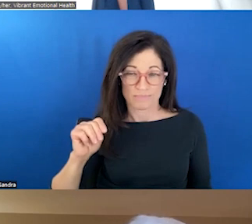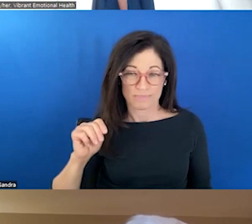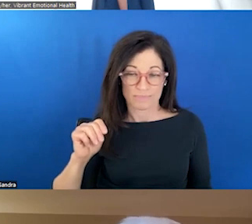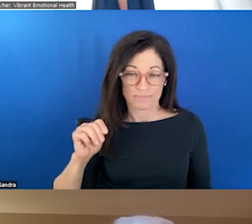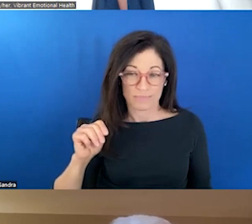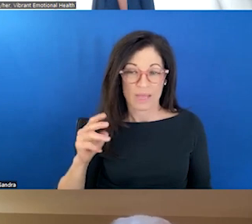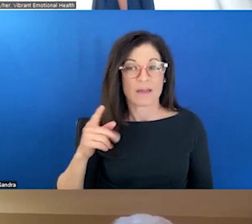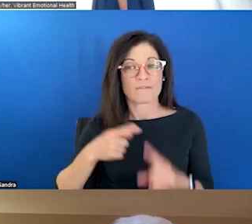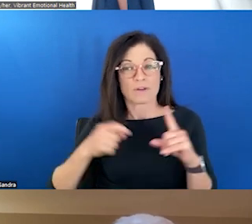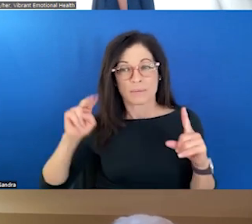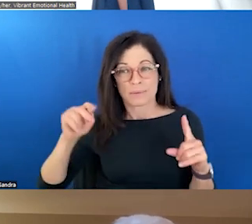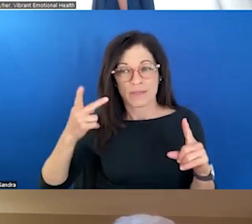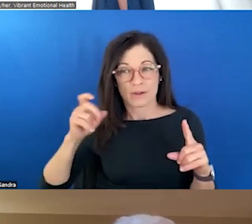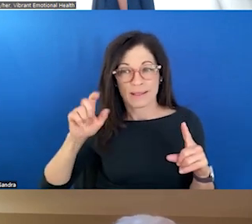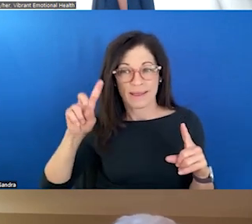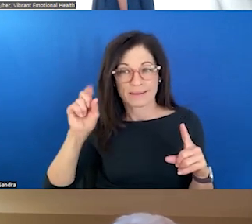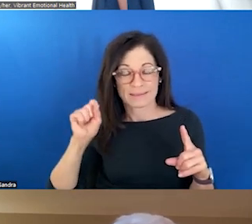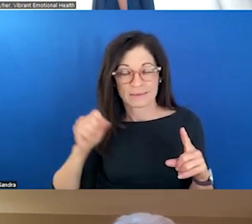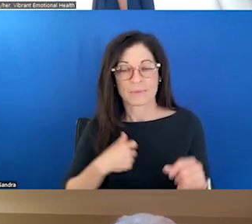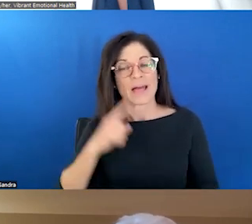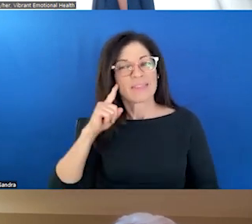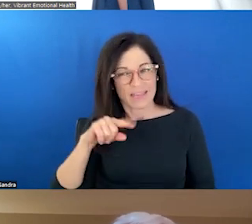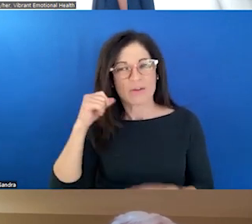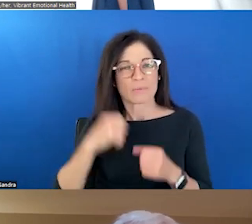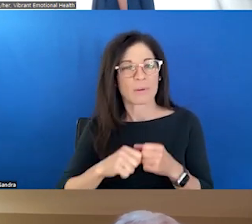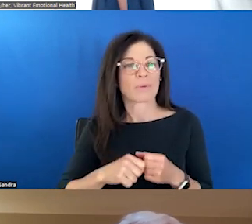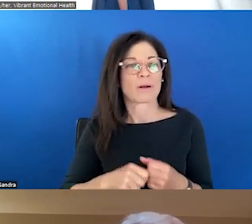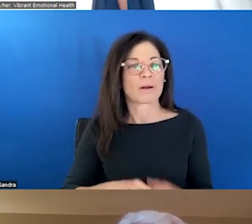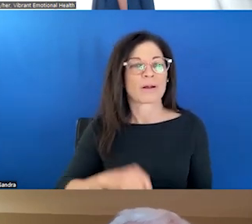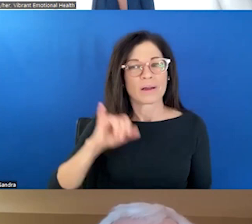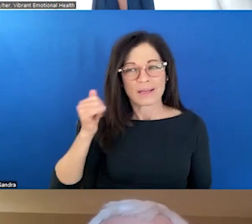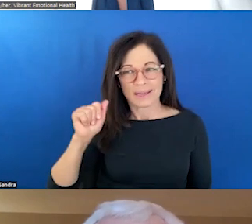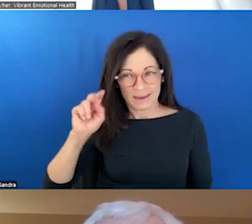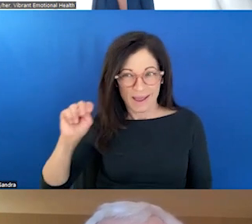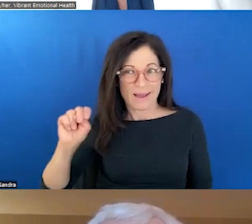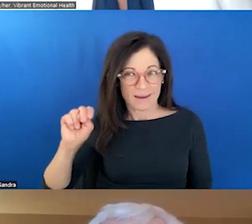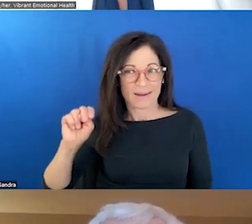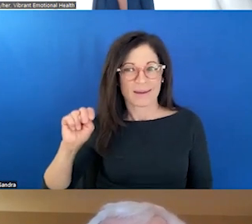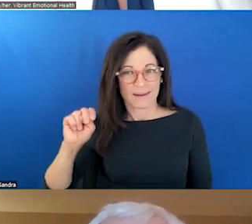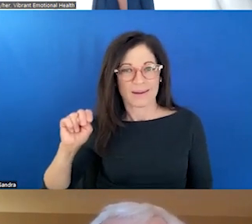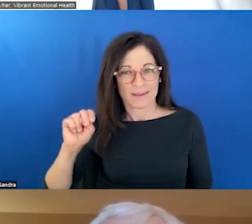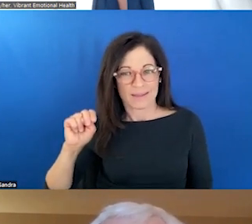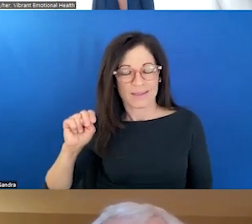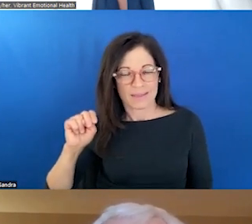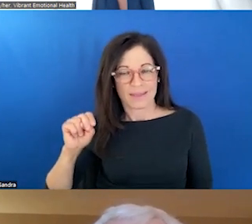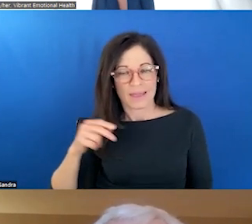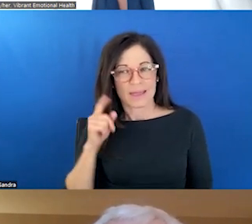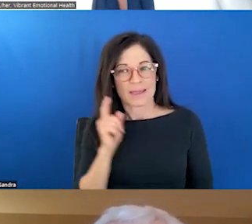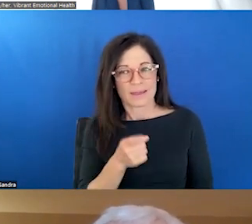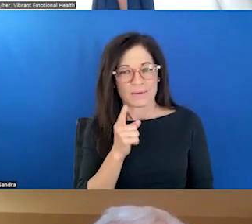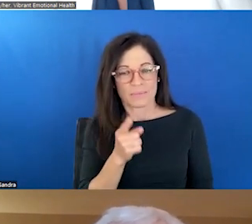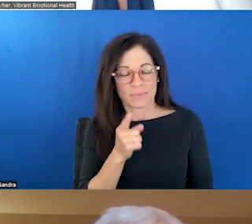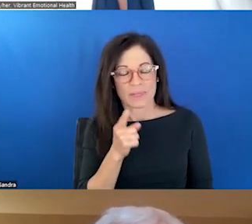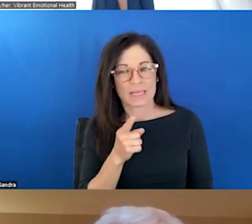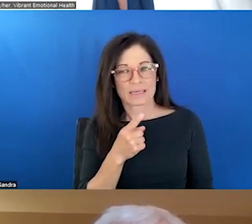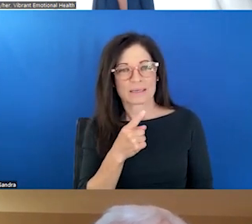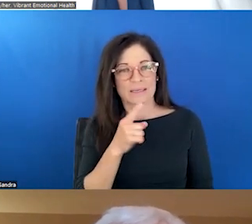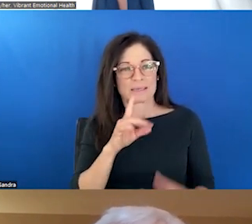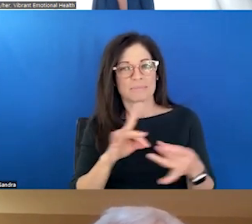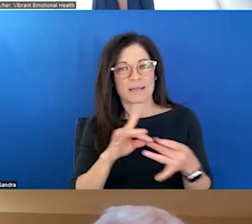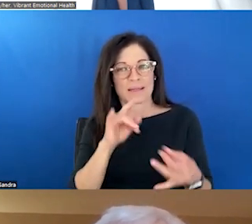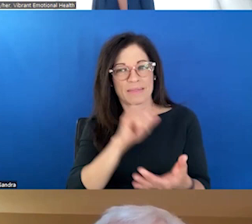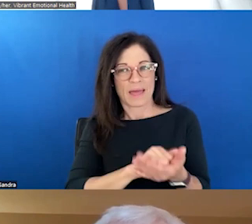I THINK I REMEMBER YAN MAKING THIS COMMENT THAT DAVID PICKED UP